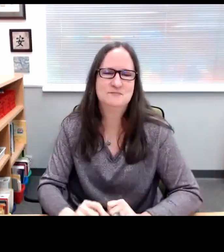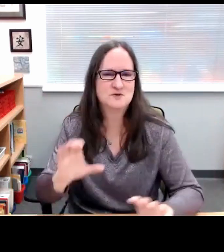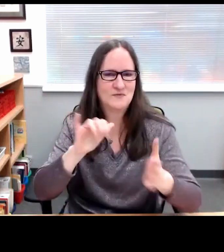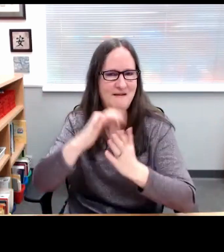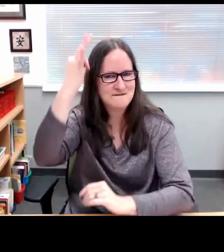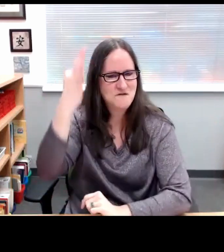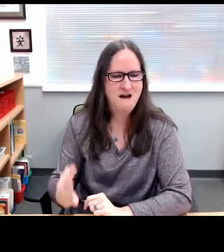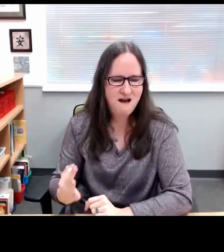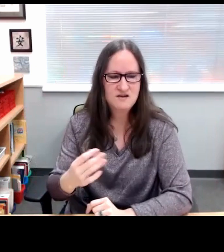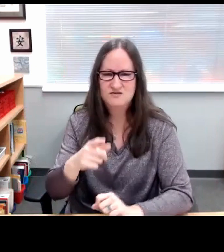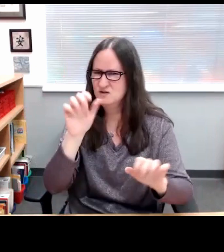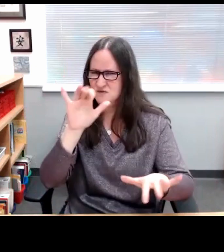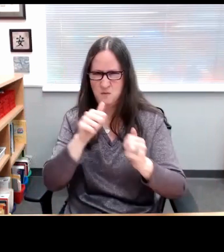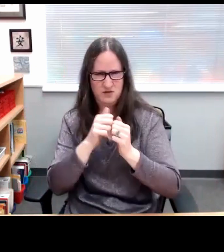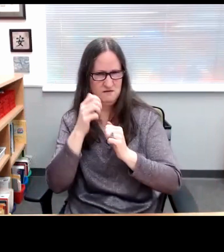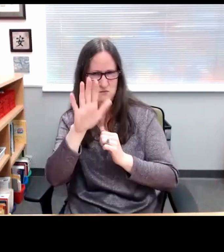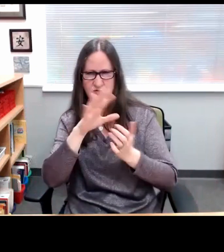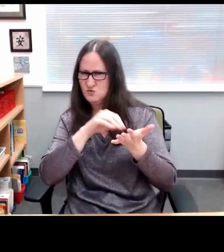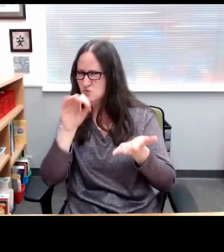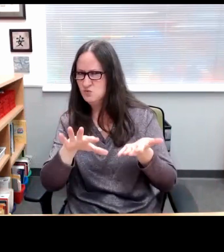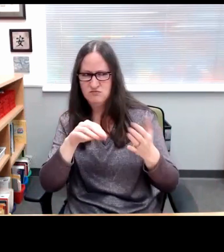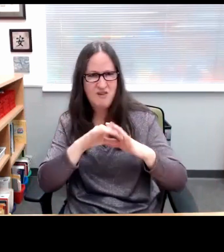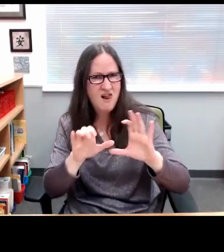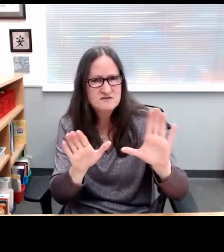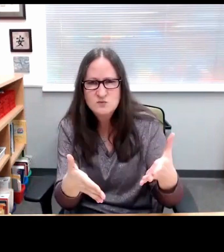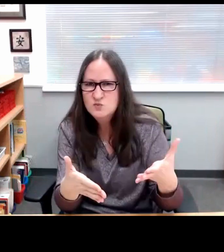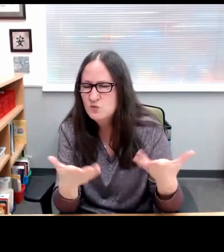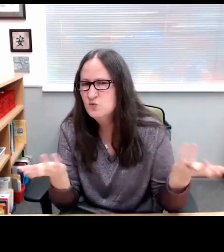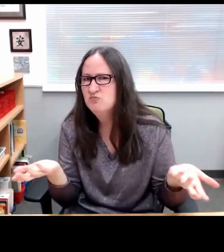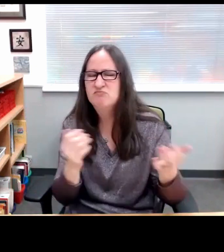And then we'll do the chat. And we tend to do that every Friday. And that's something you